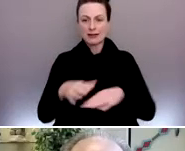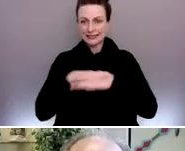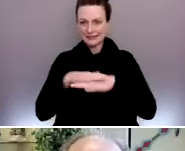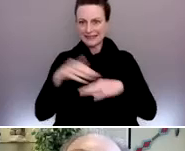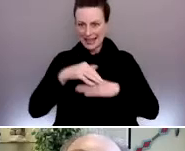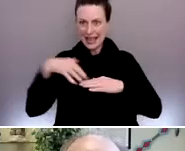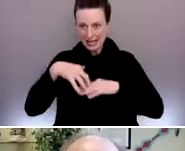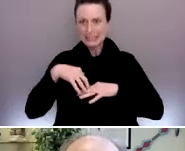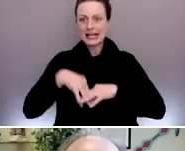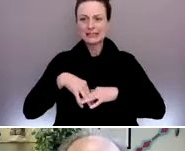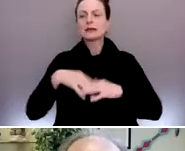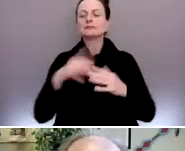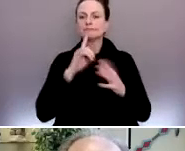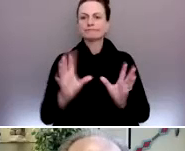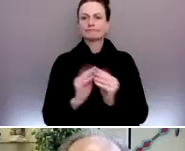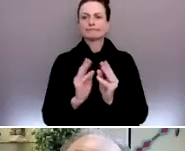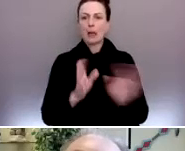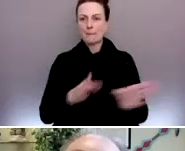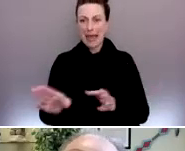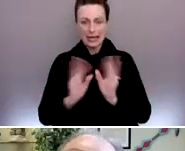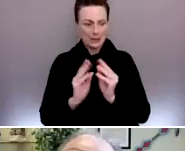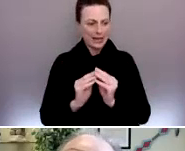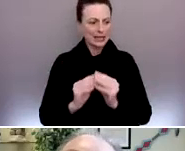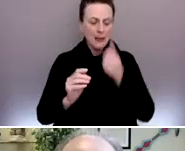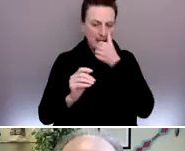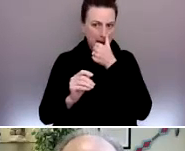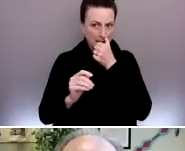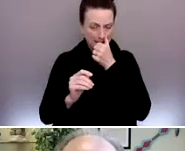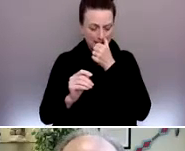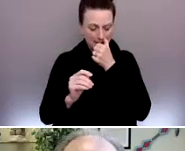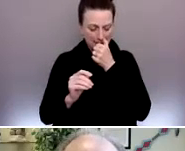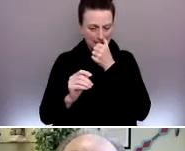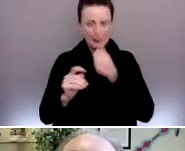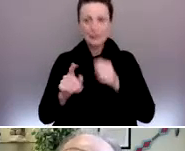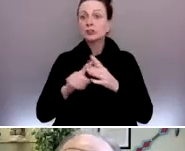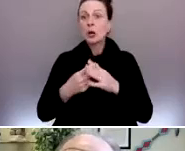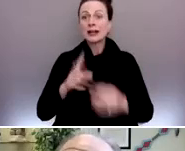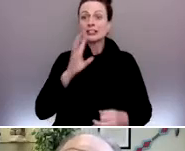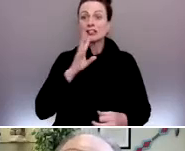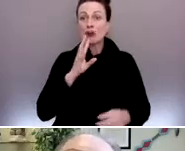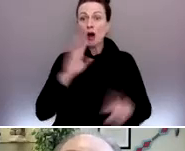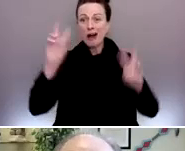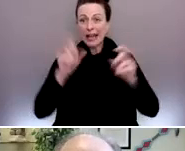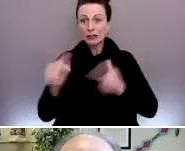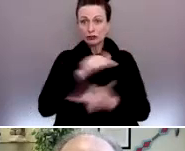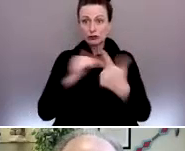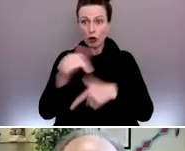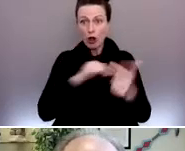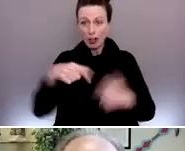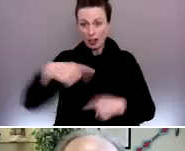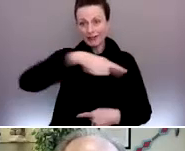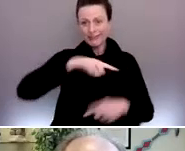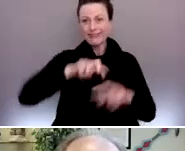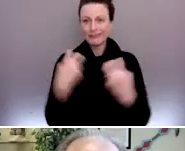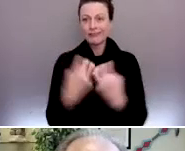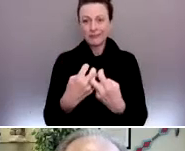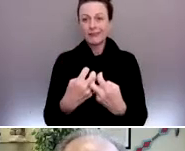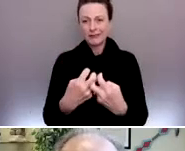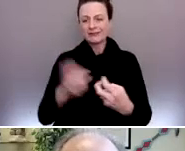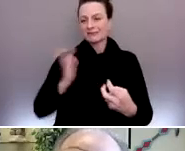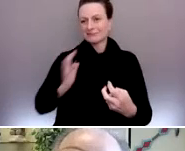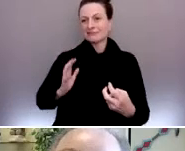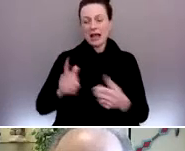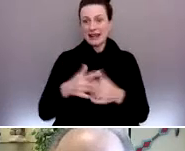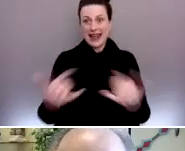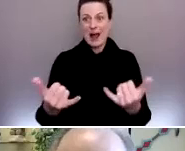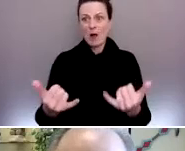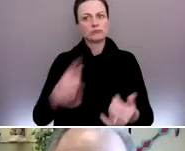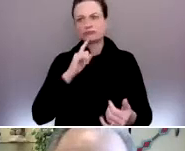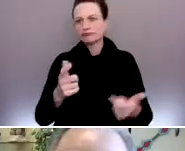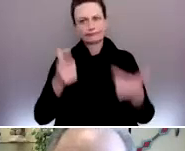an annual event which began as a talking circle in 2004. The Summit has a 19-year history as a